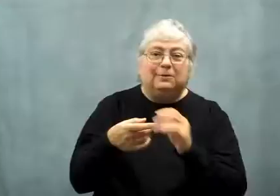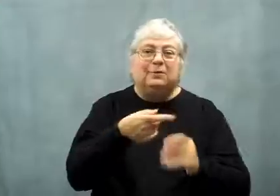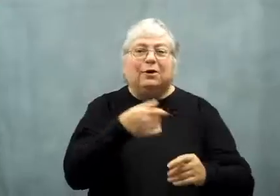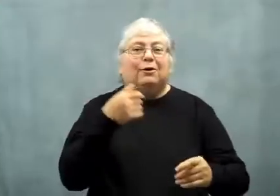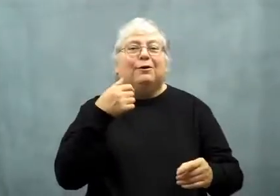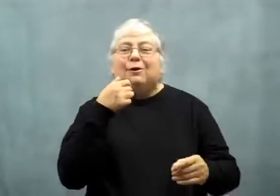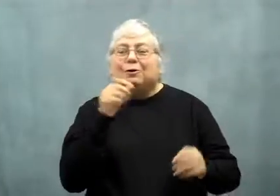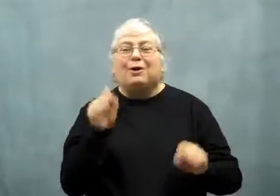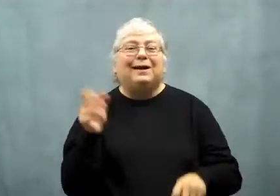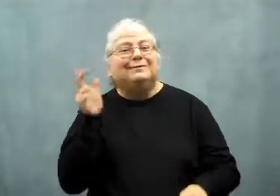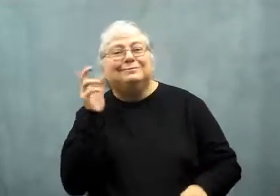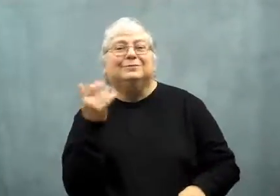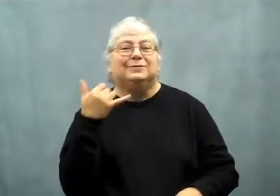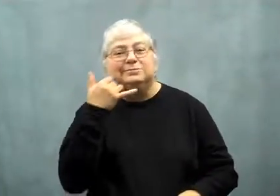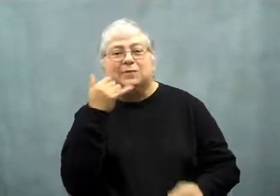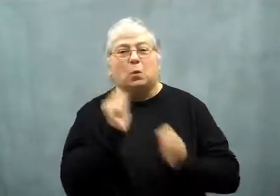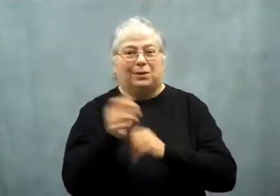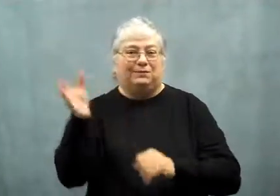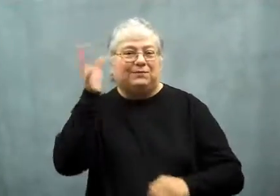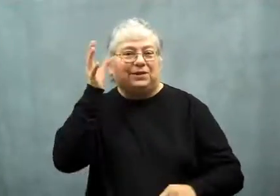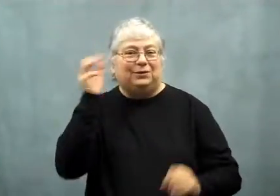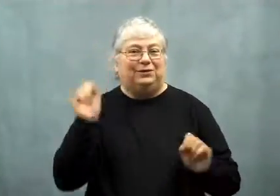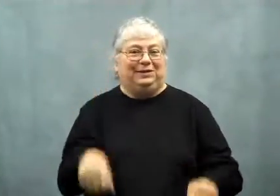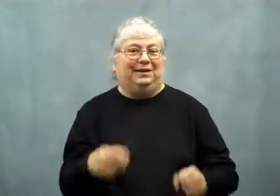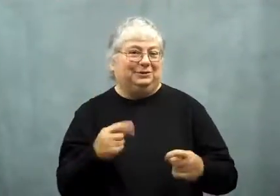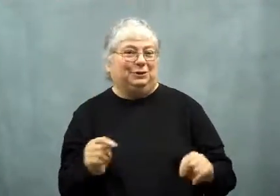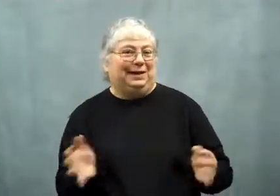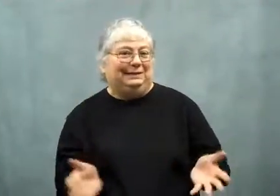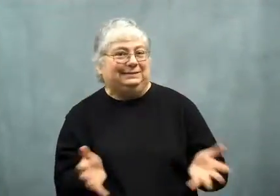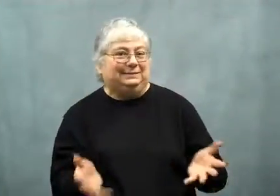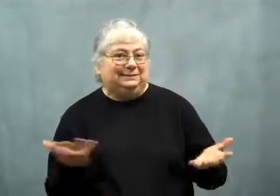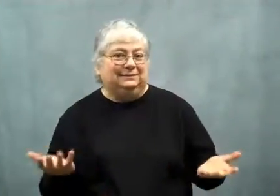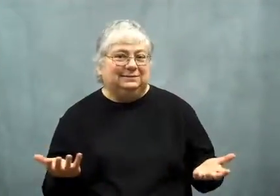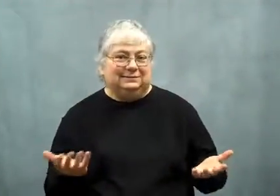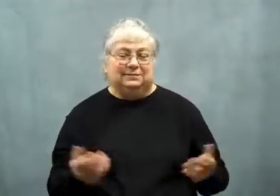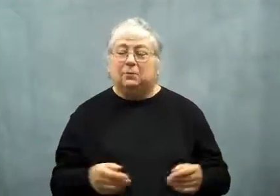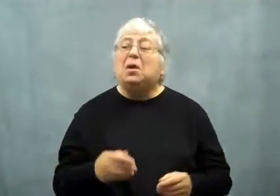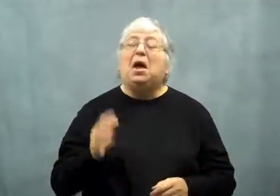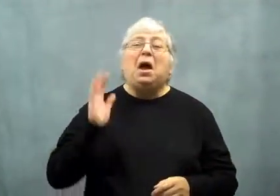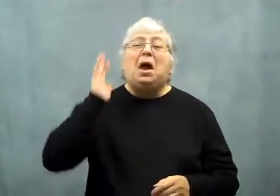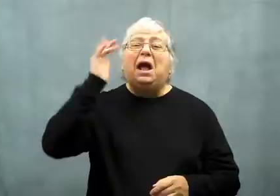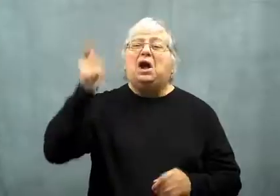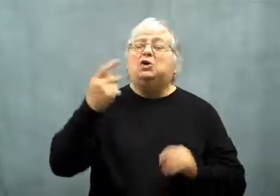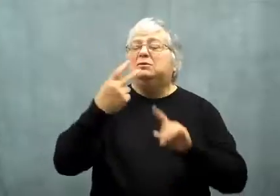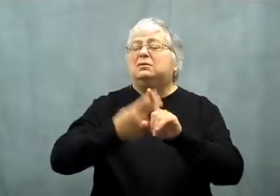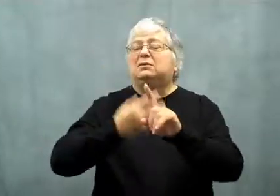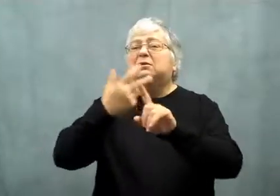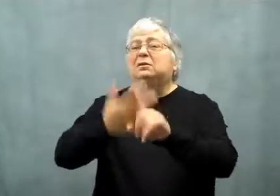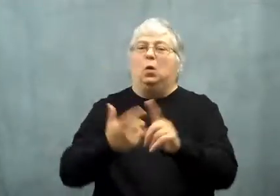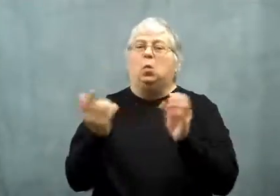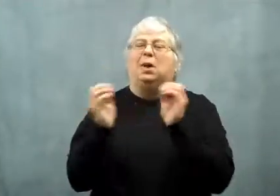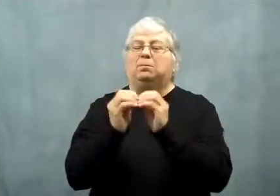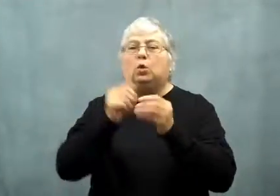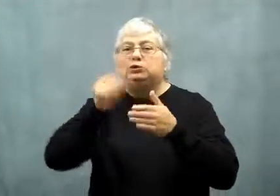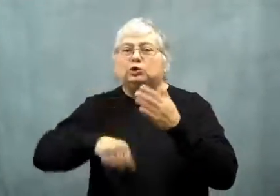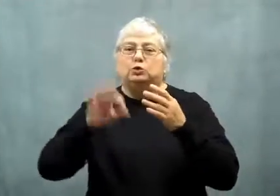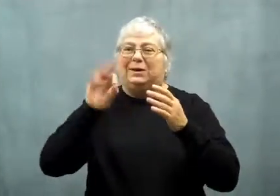so she can listen to her father on the phone.